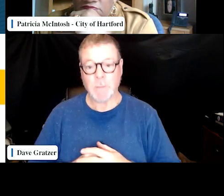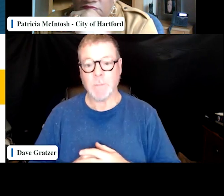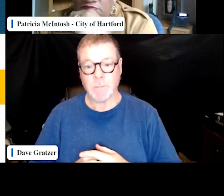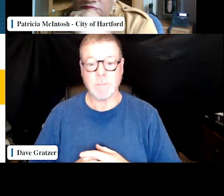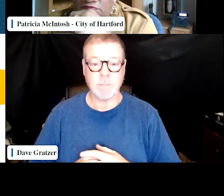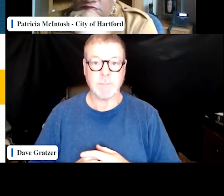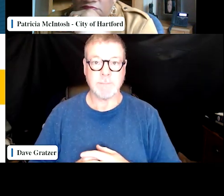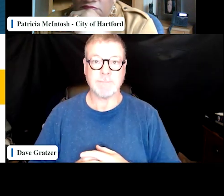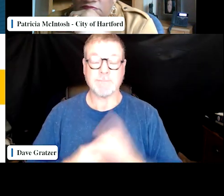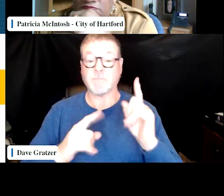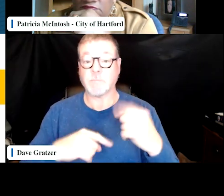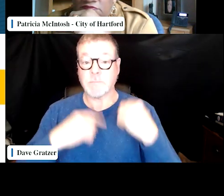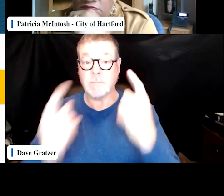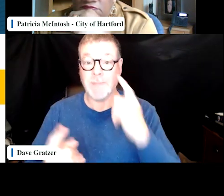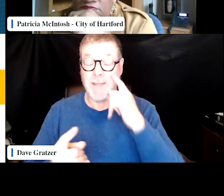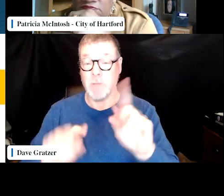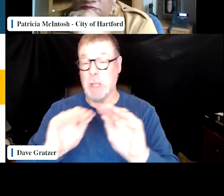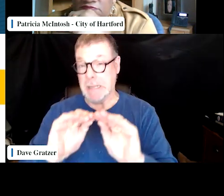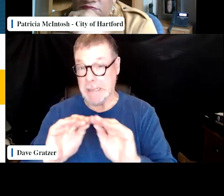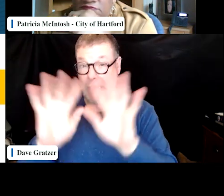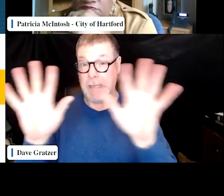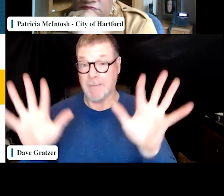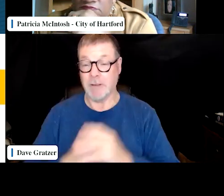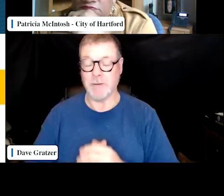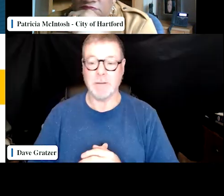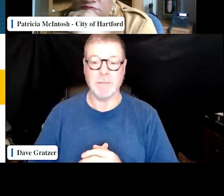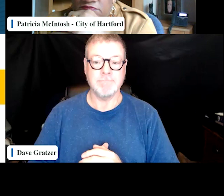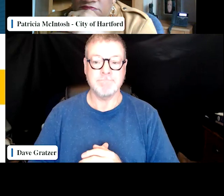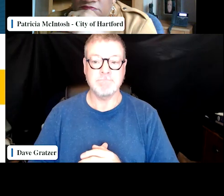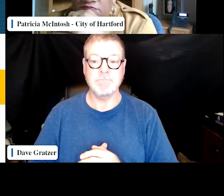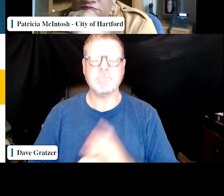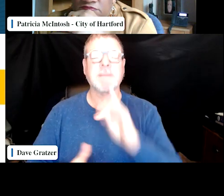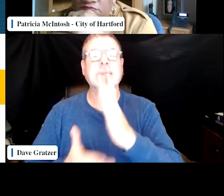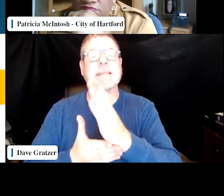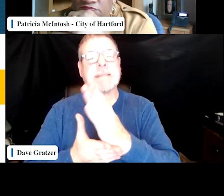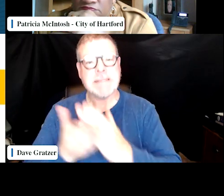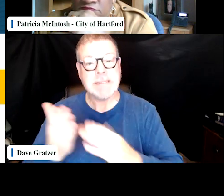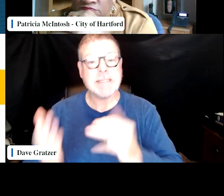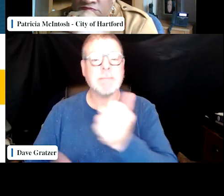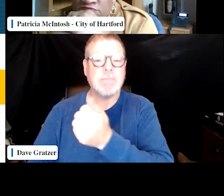But as far as certification, there have been a few projects done